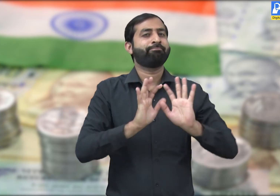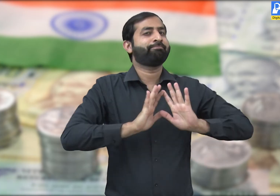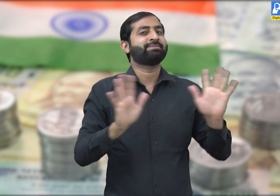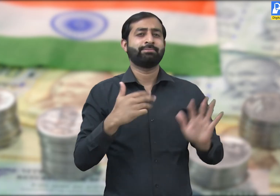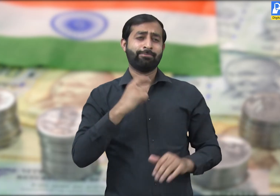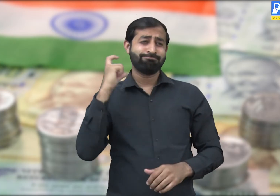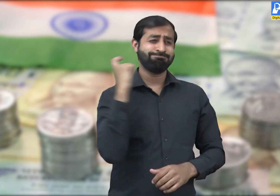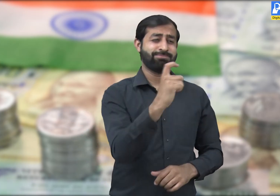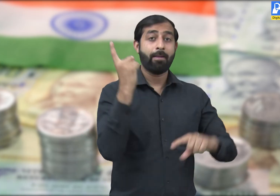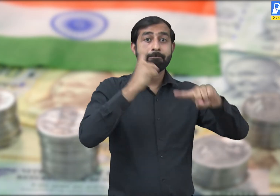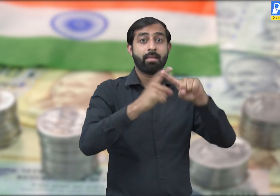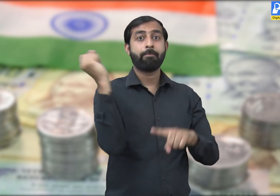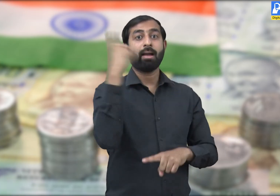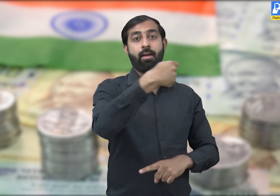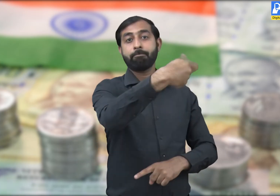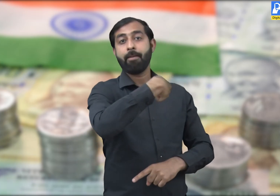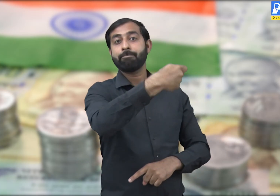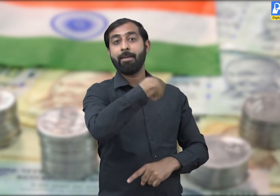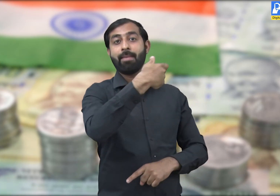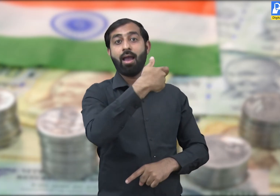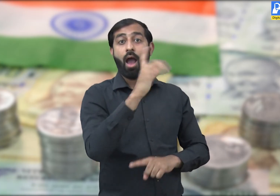Besides, their monthly salary the government